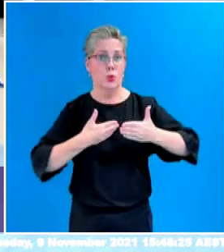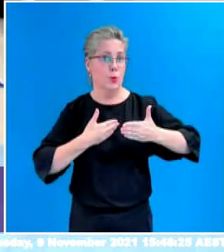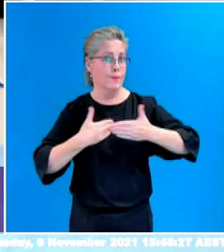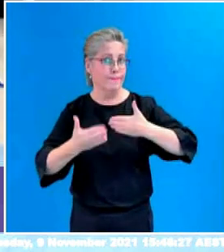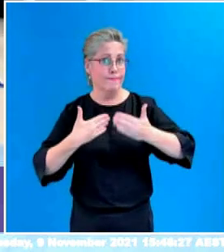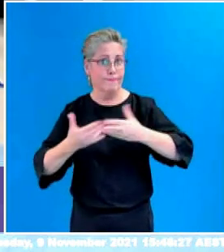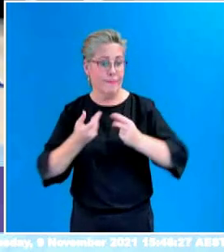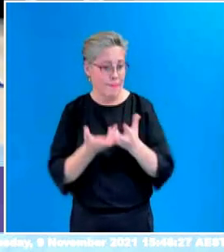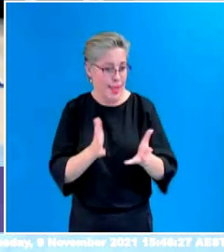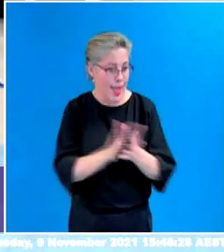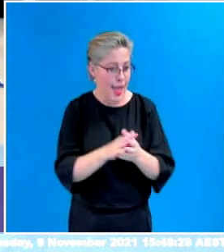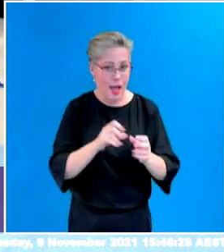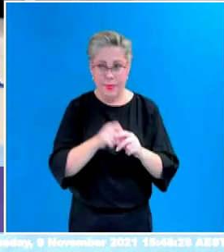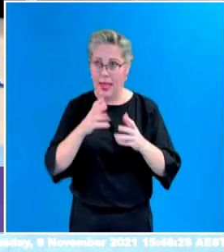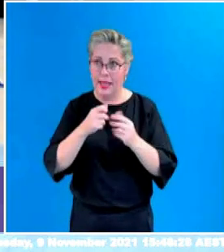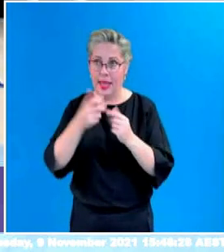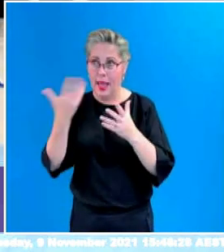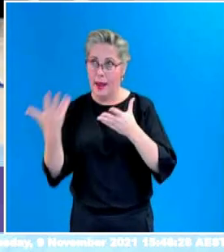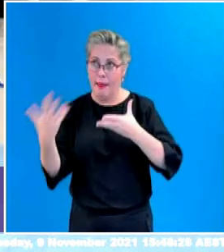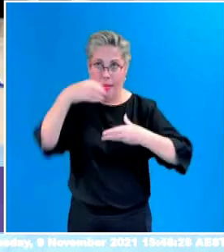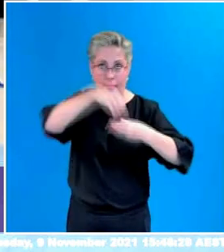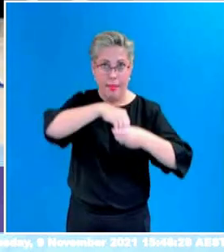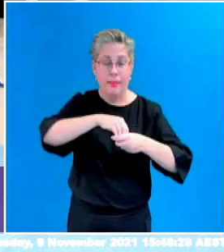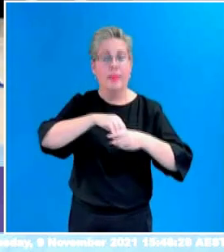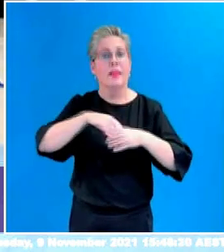In addition, as we have already mentioned, the Office of International